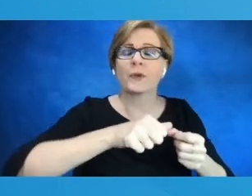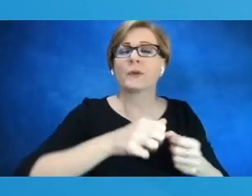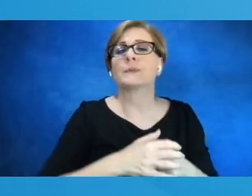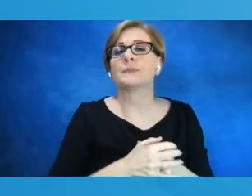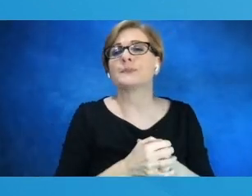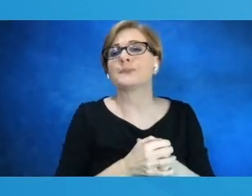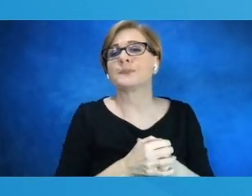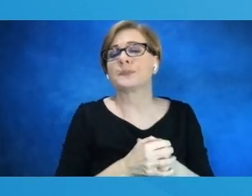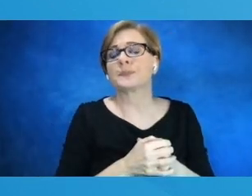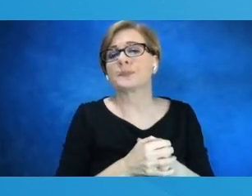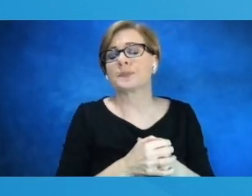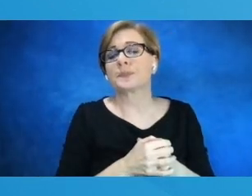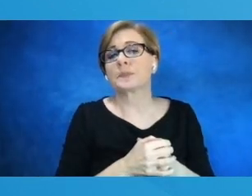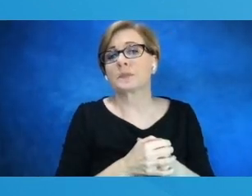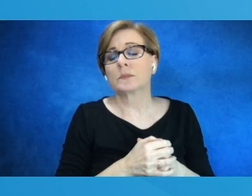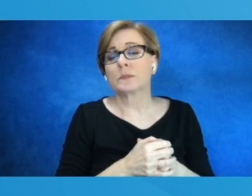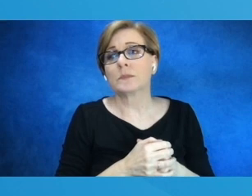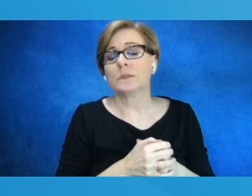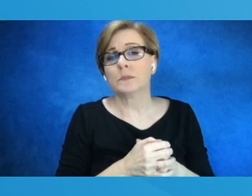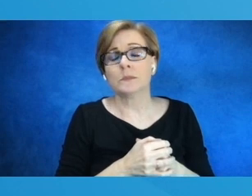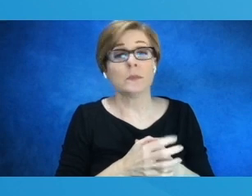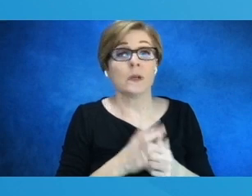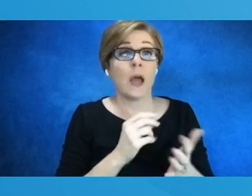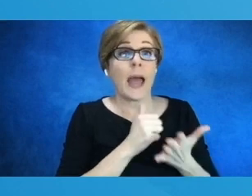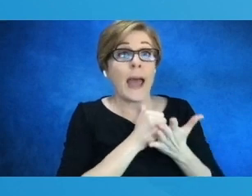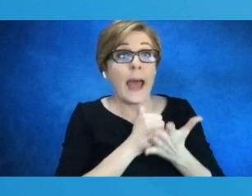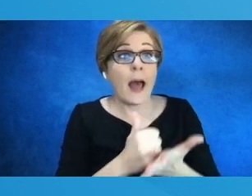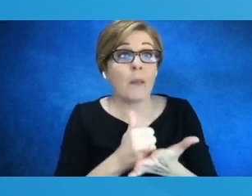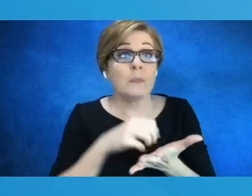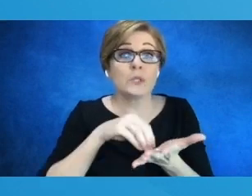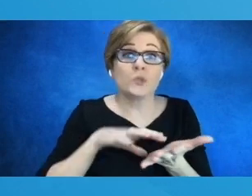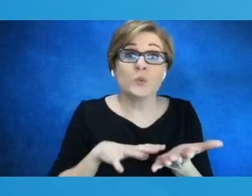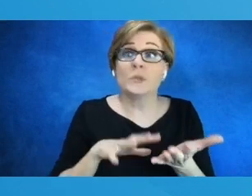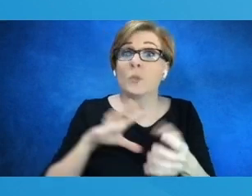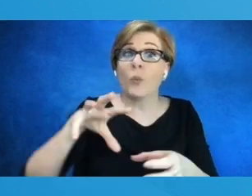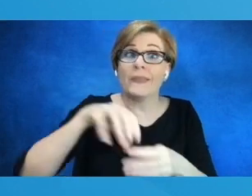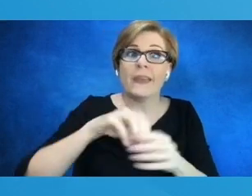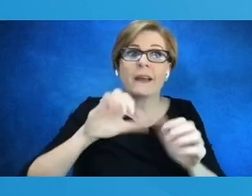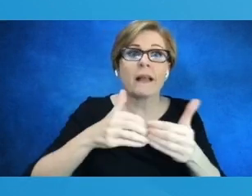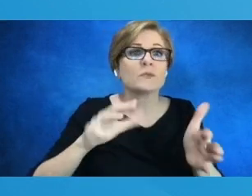and helping students in their classroom look closely at art.